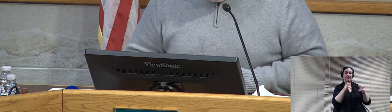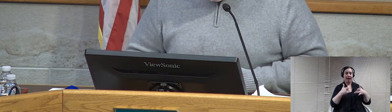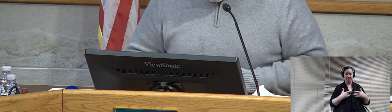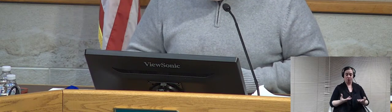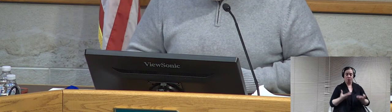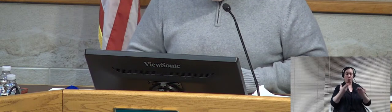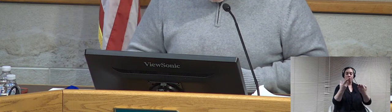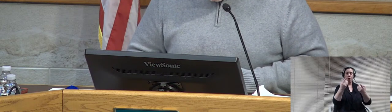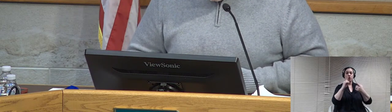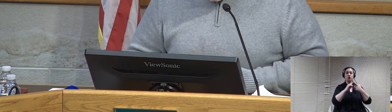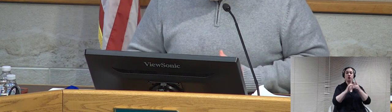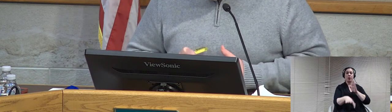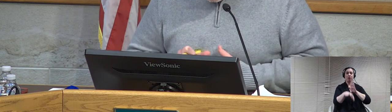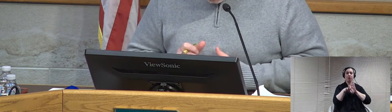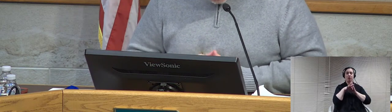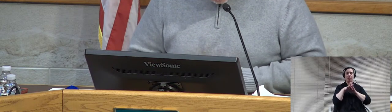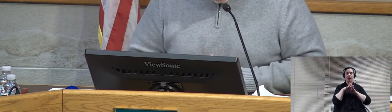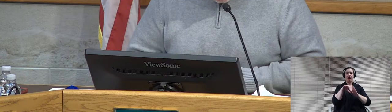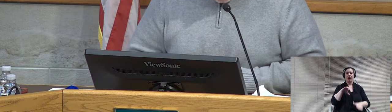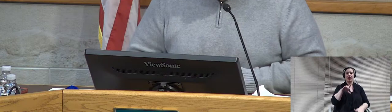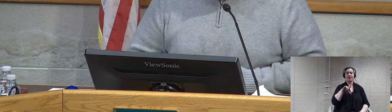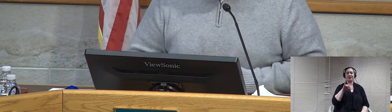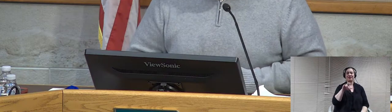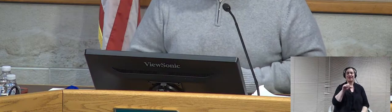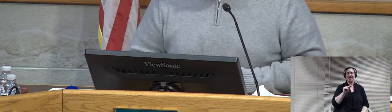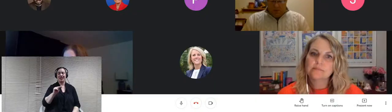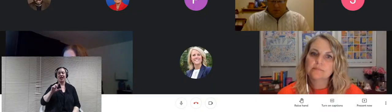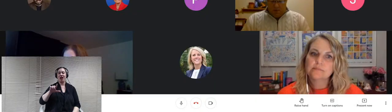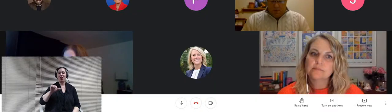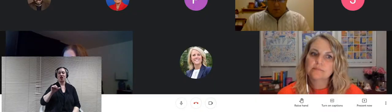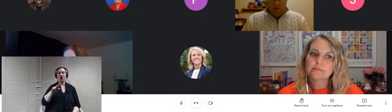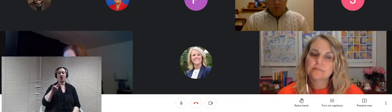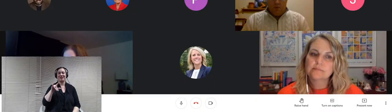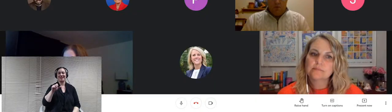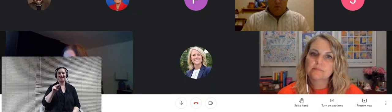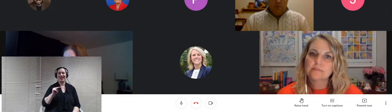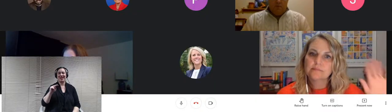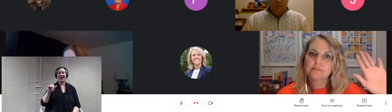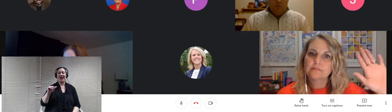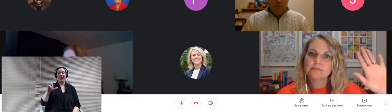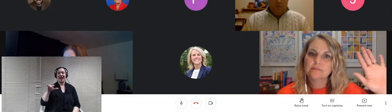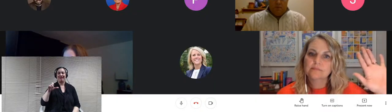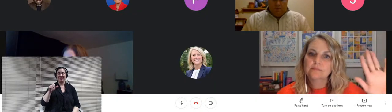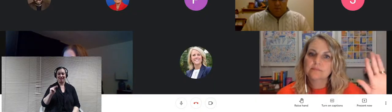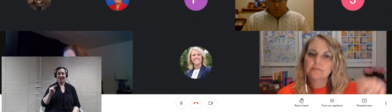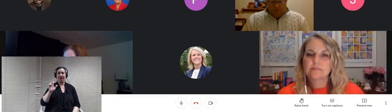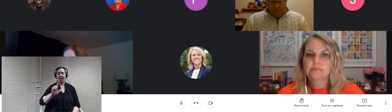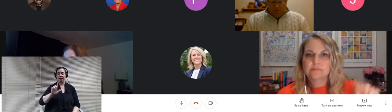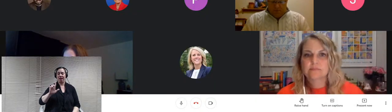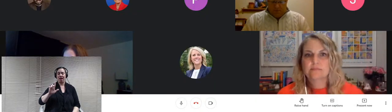Cliftonlarsonallen LLP to be to conduct the annual audit in 2021? Mark and his second Lisa.